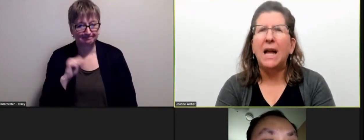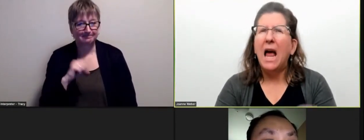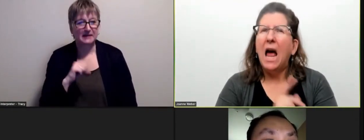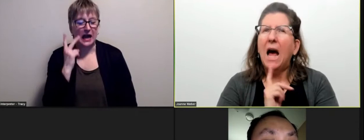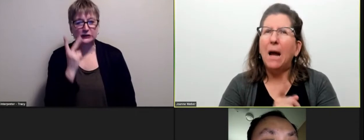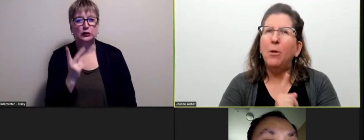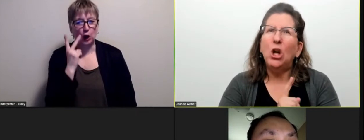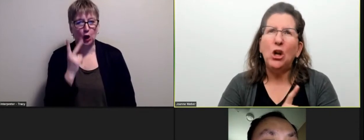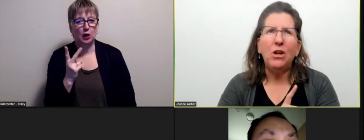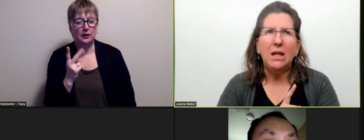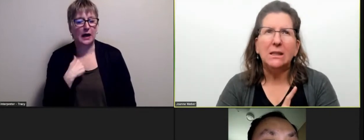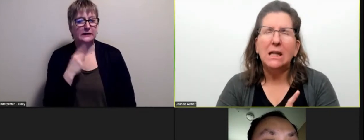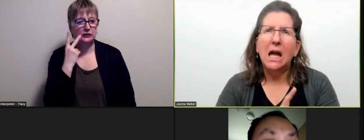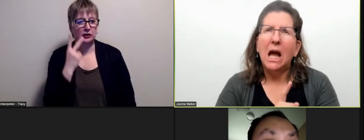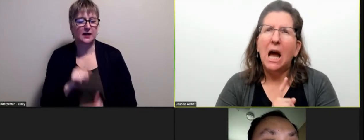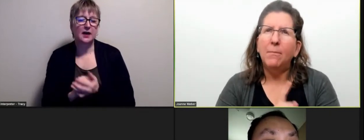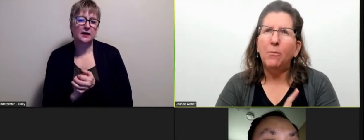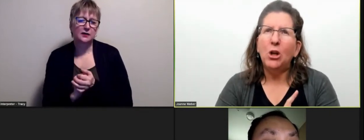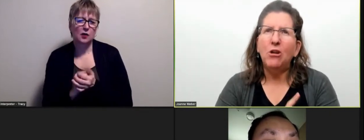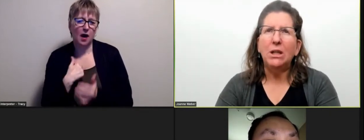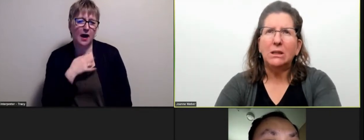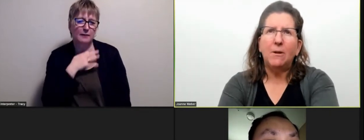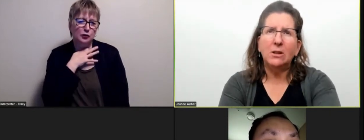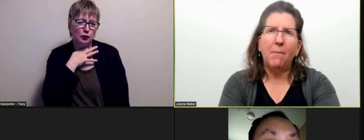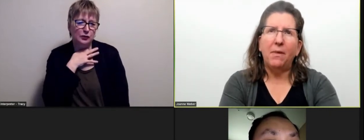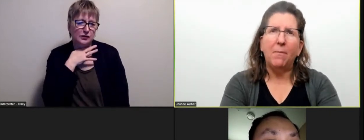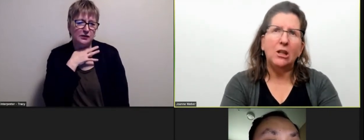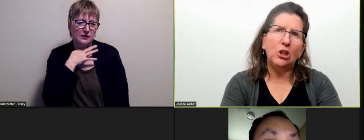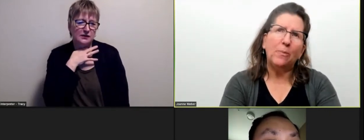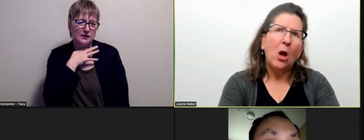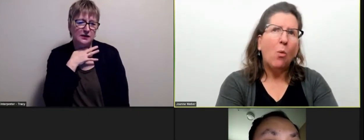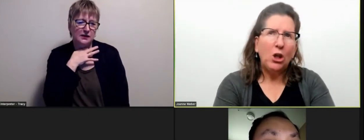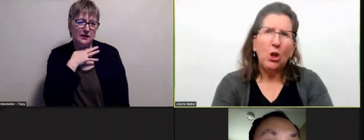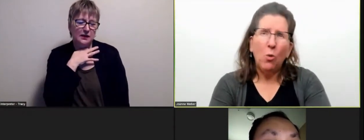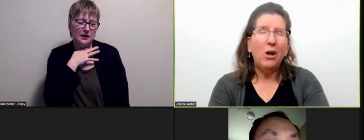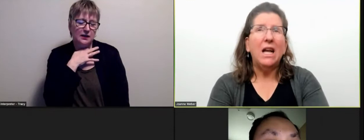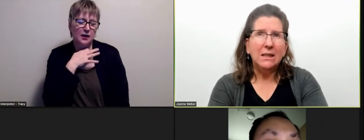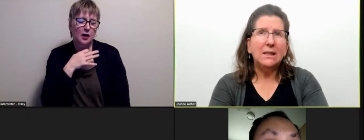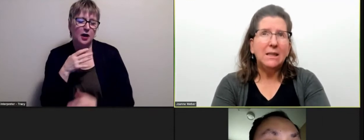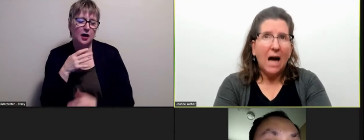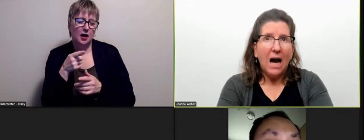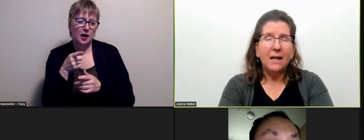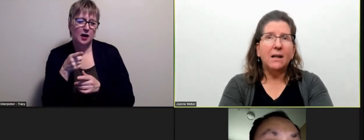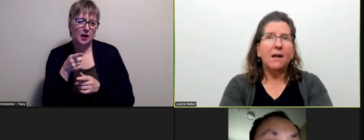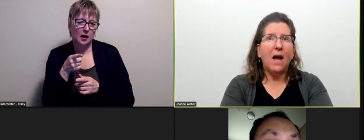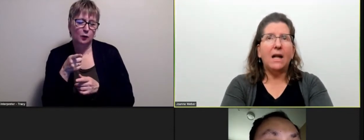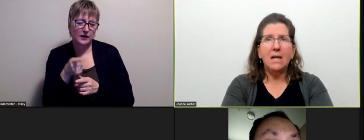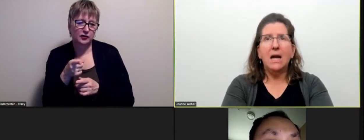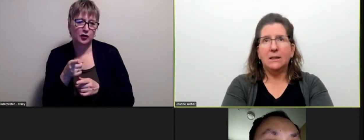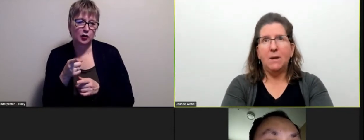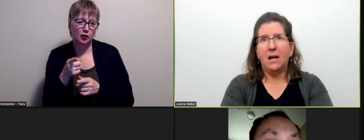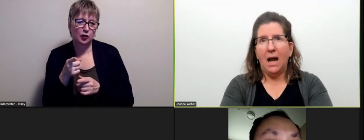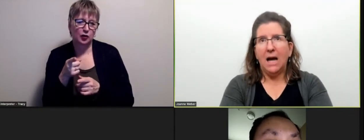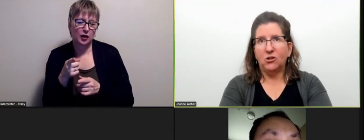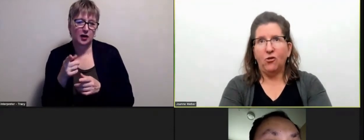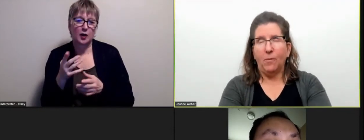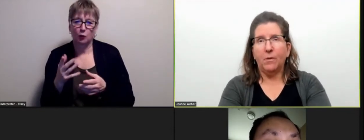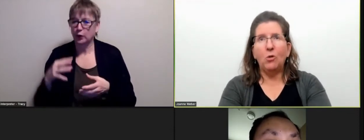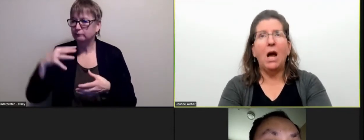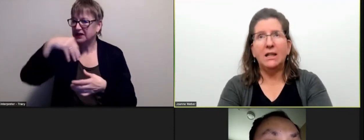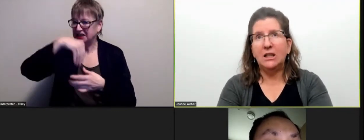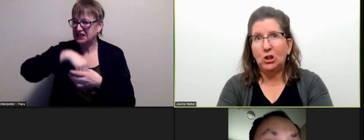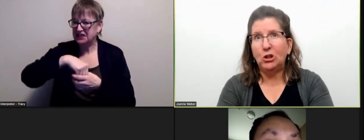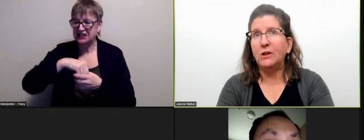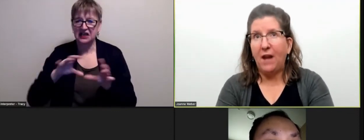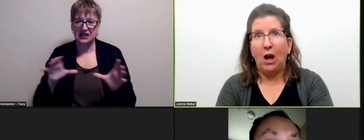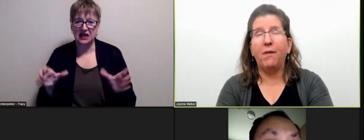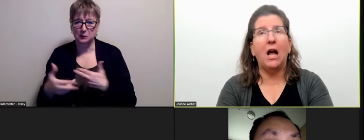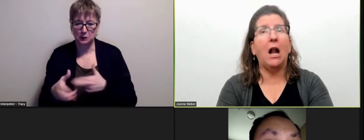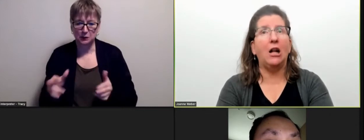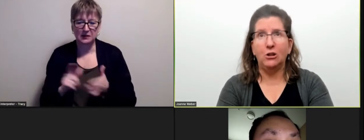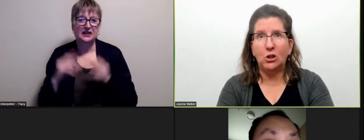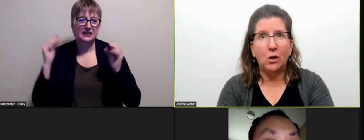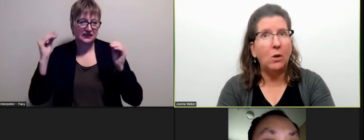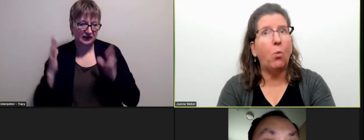And I'm curious, I'm really curious about something Major, when you were inside that ESP classroom you had teachers there